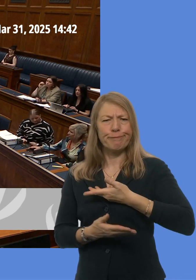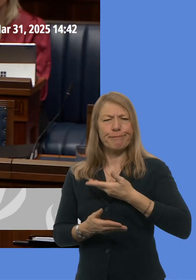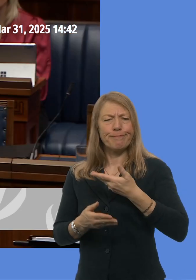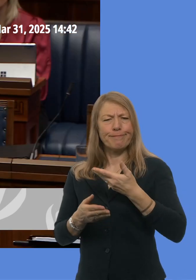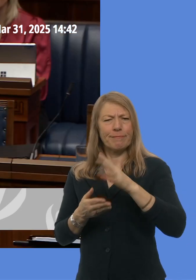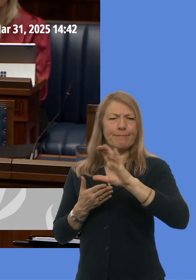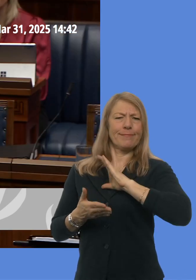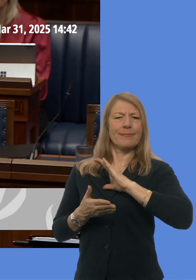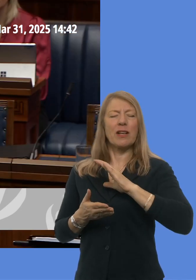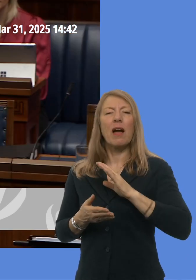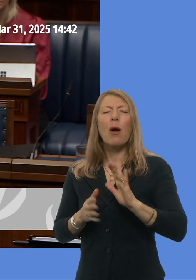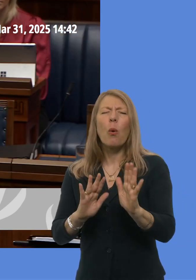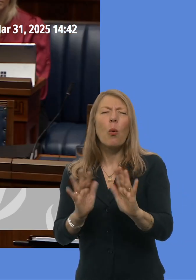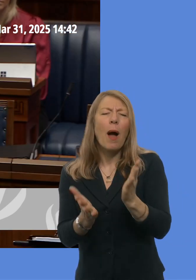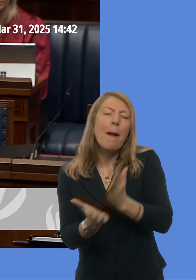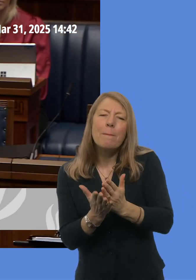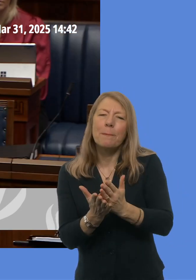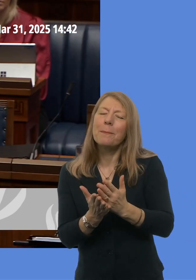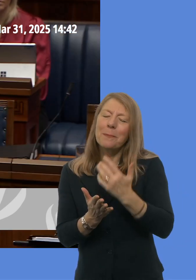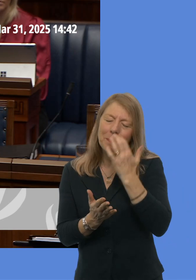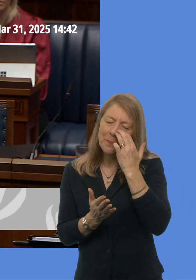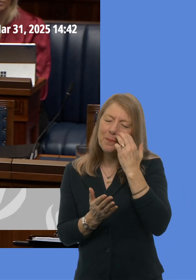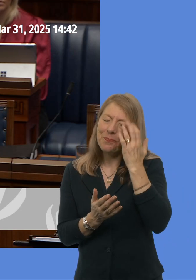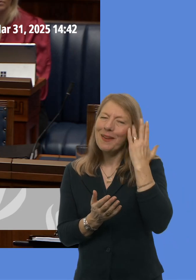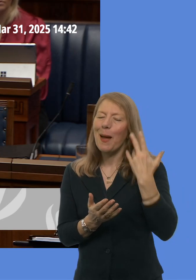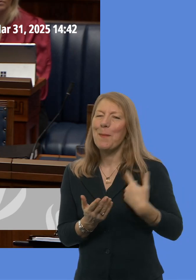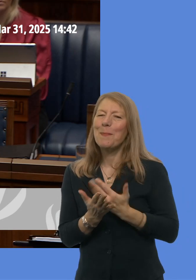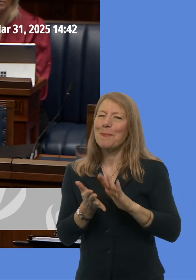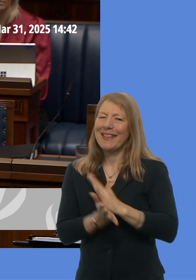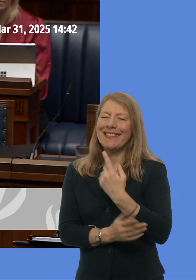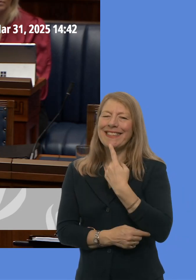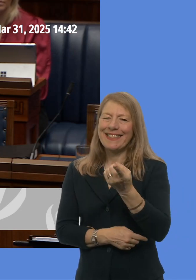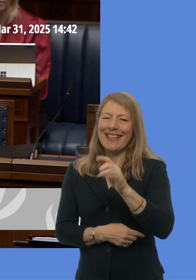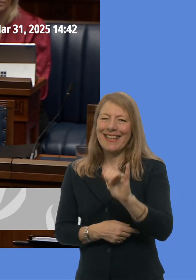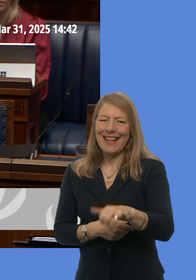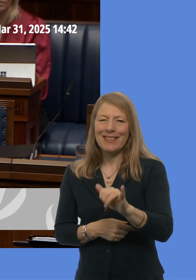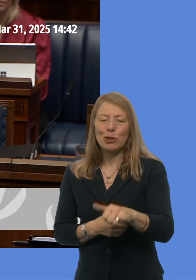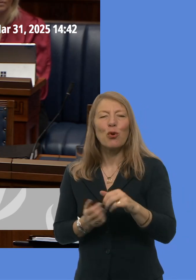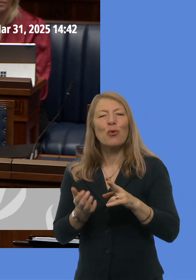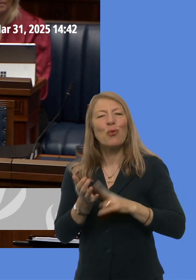I am pleased to confirm that, certainly from a Northern Ireland and UK perspective, those benefits